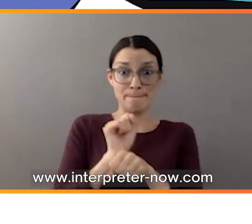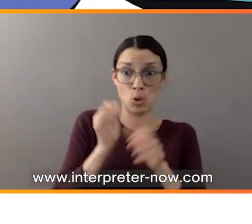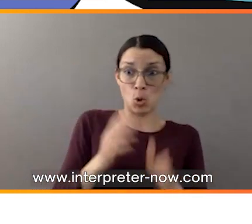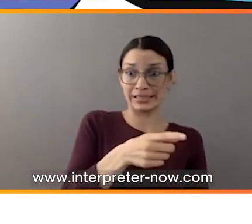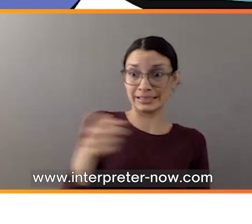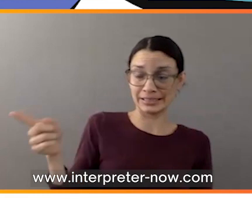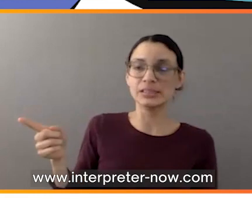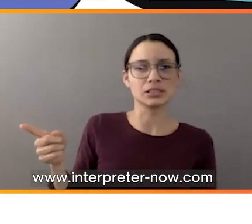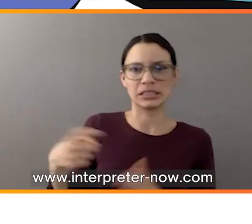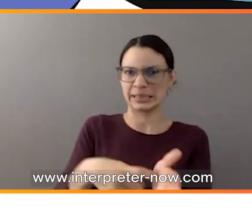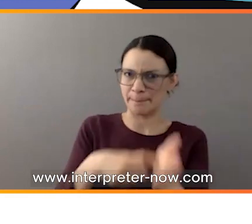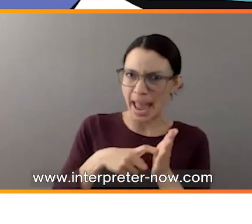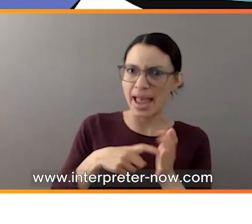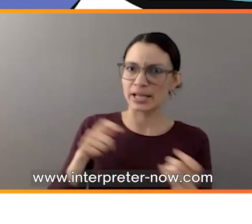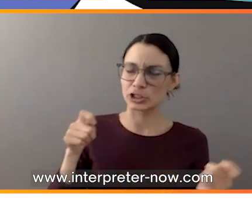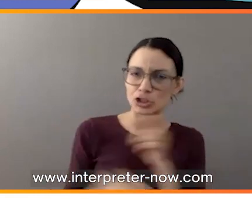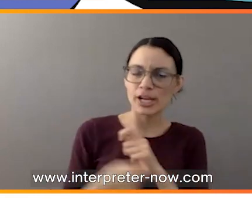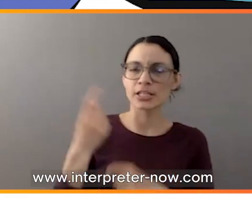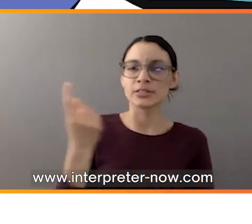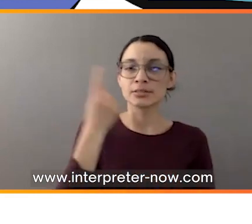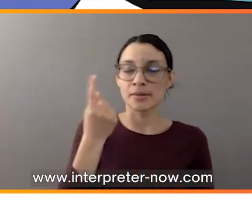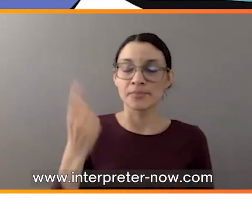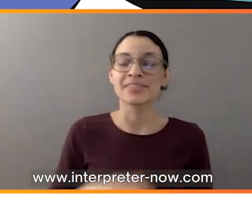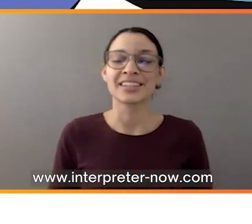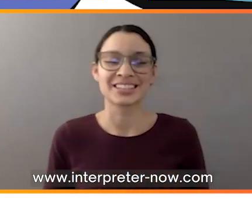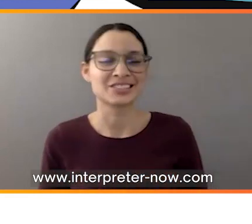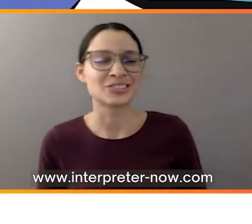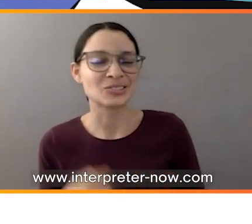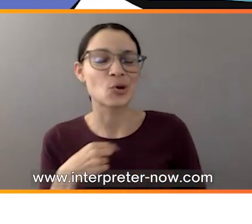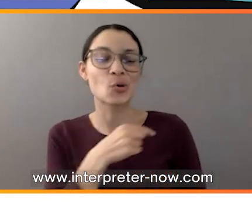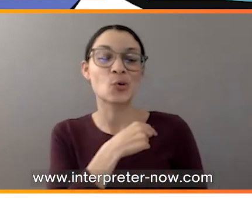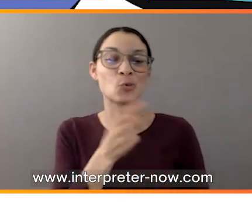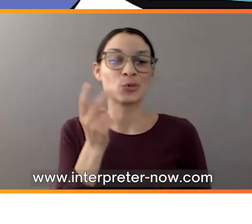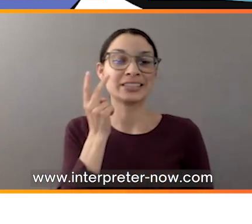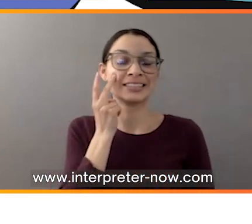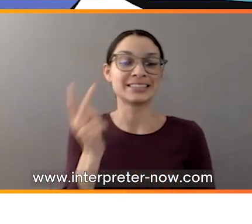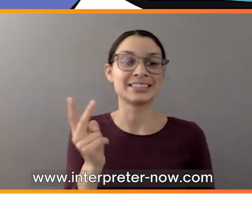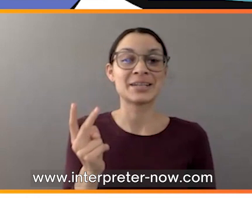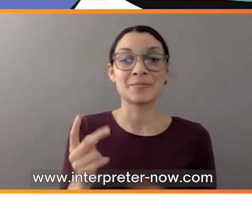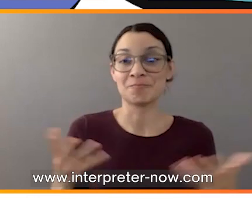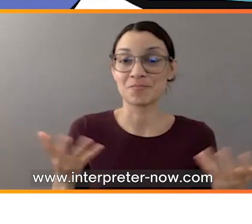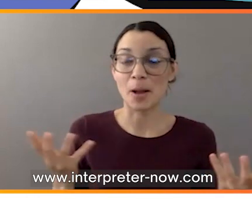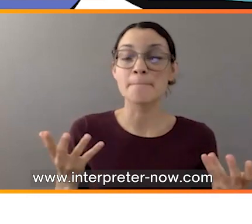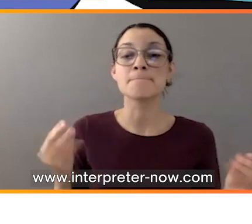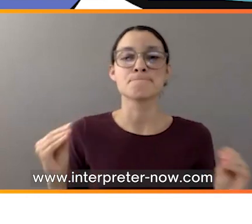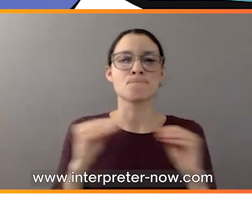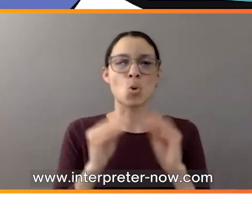So what we've seen differently is more focus on leadership.